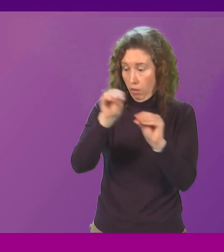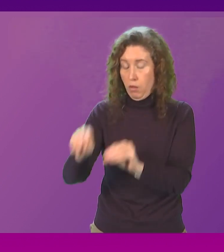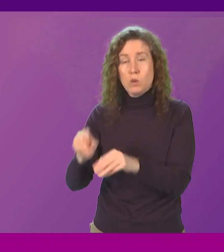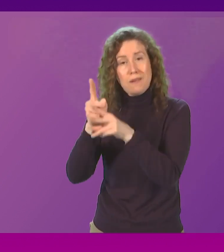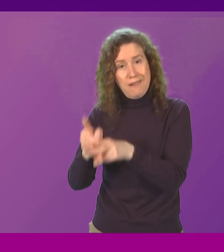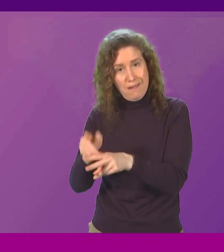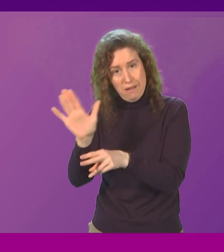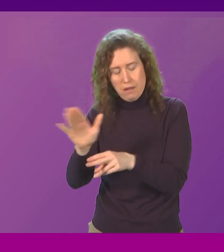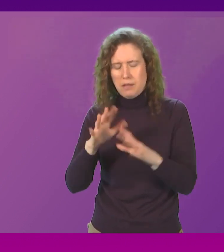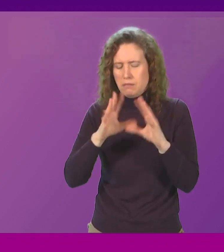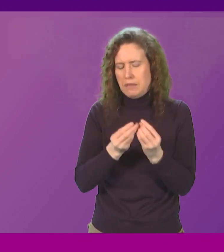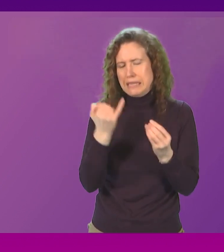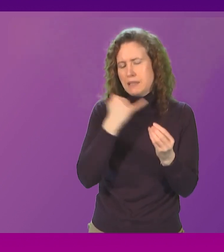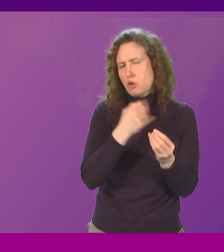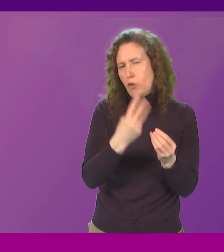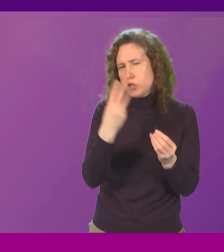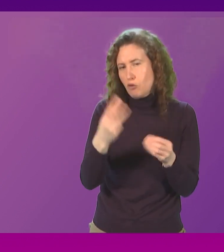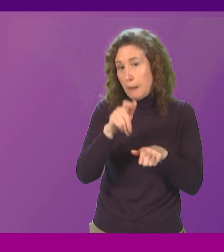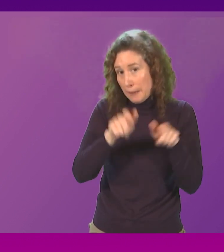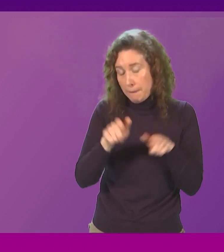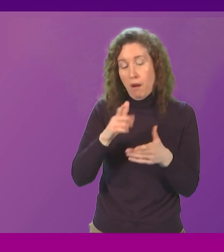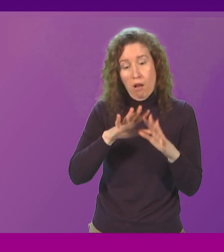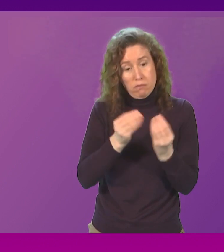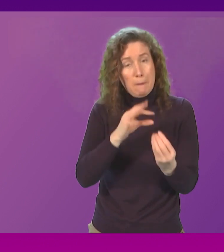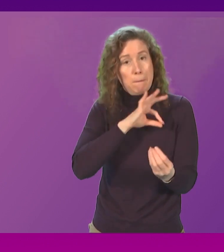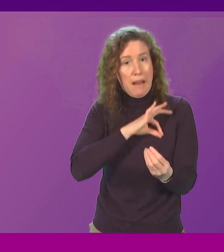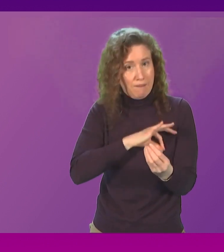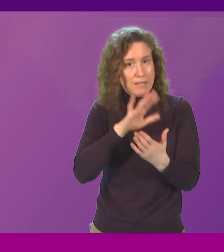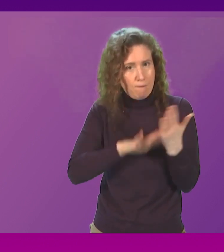with a total of 633 people currently benefiting from an interim care placement.